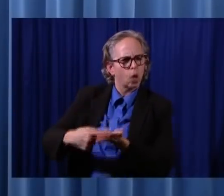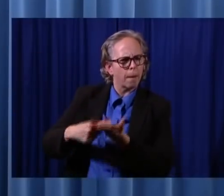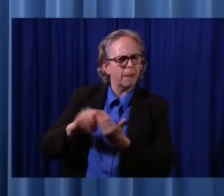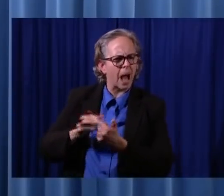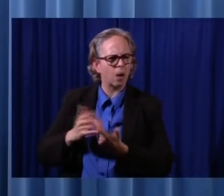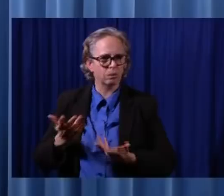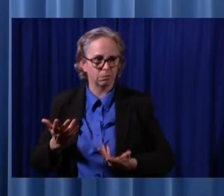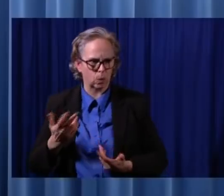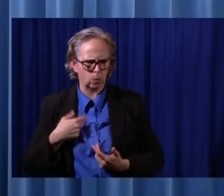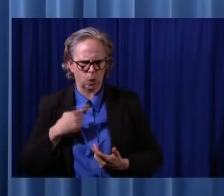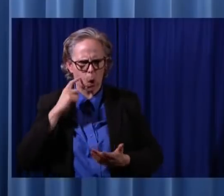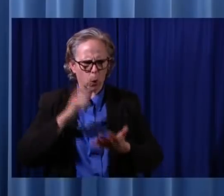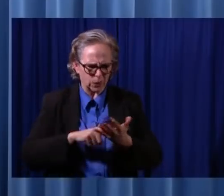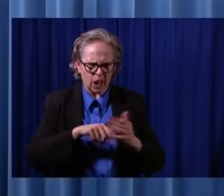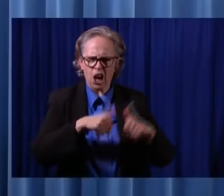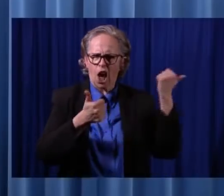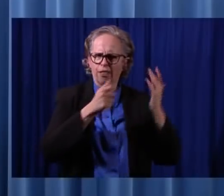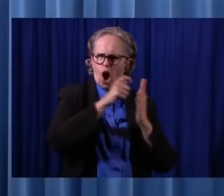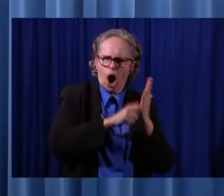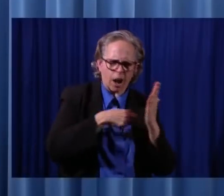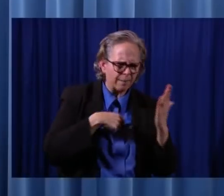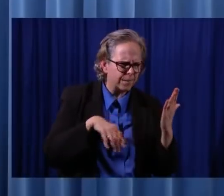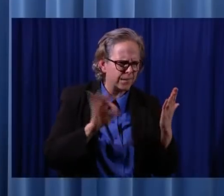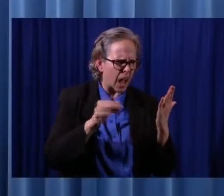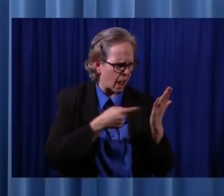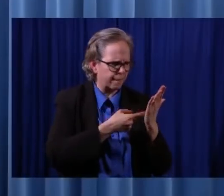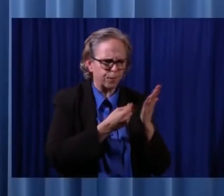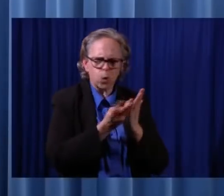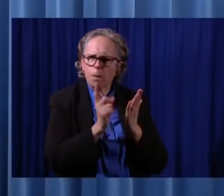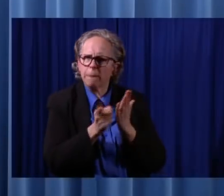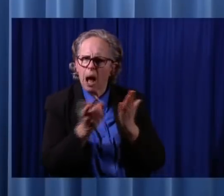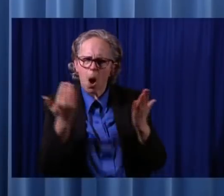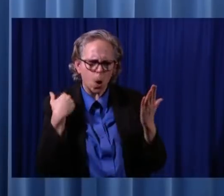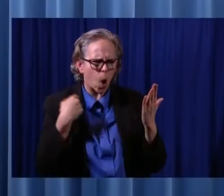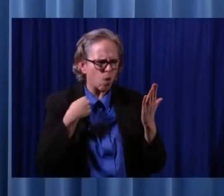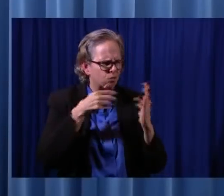DR. AMY EDWARDS AND DR. AMY EDWARDS FROM RAINBOW BABIES